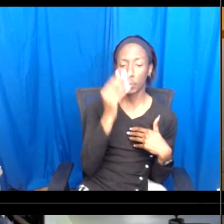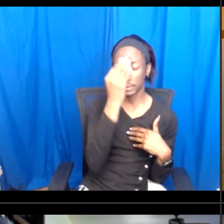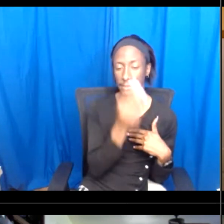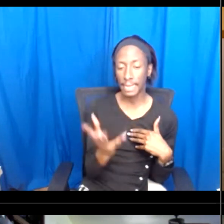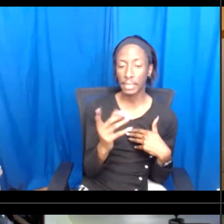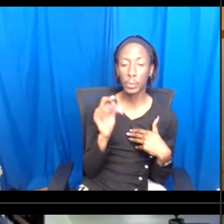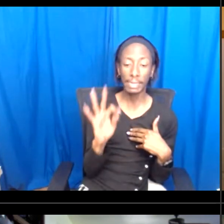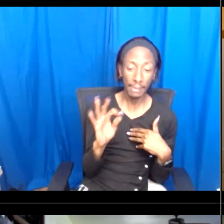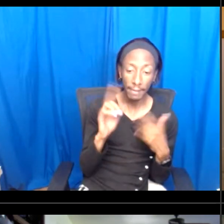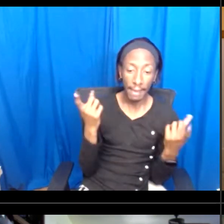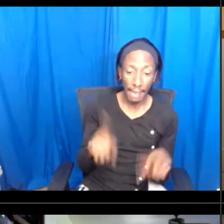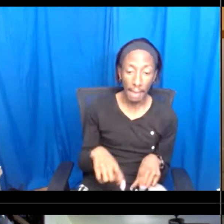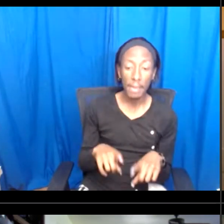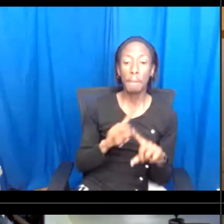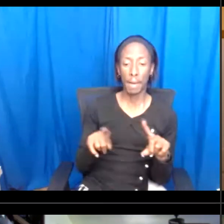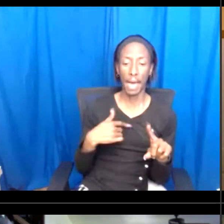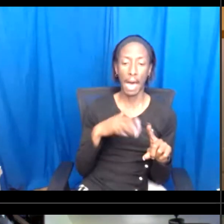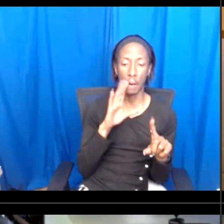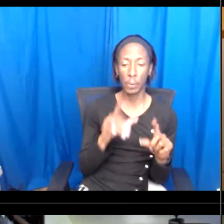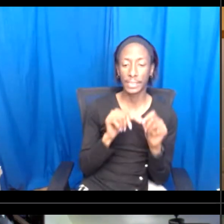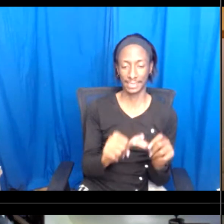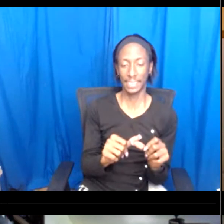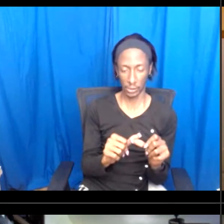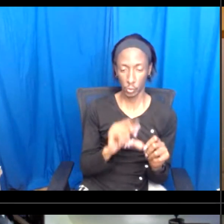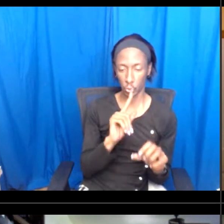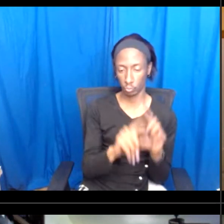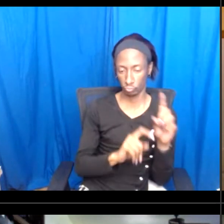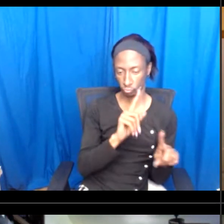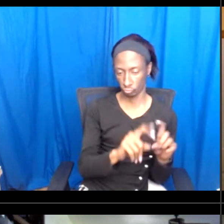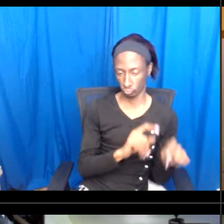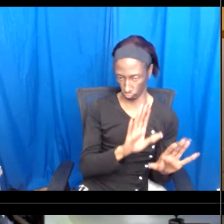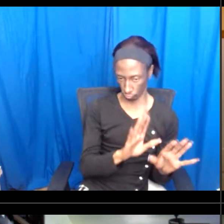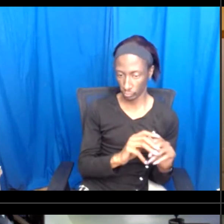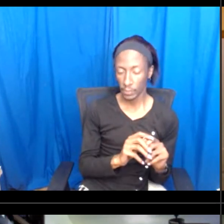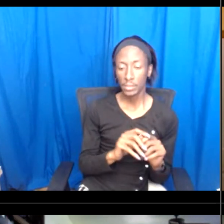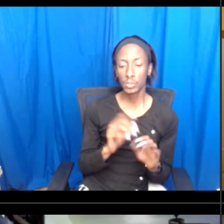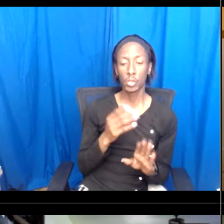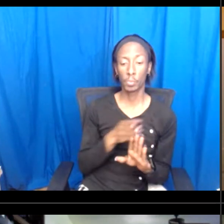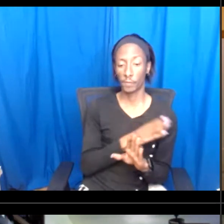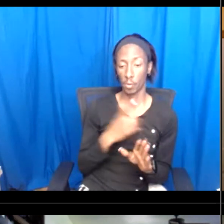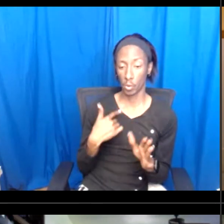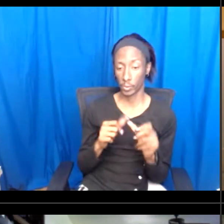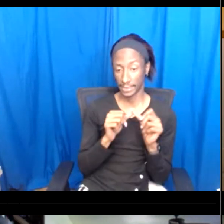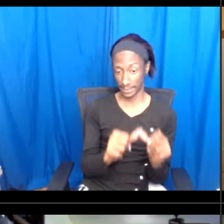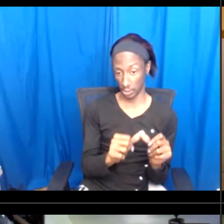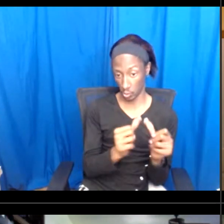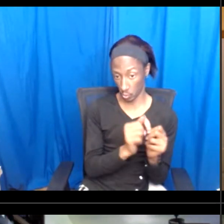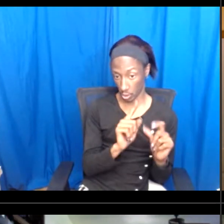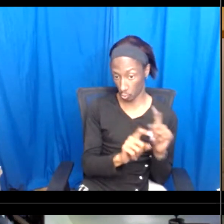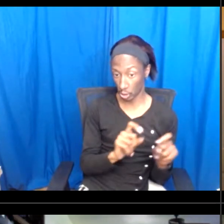but then I'm going to continue to do a few questions. So before we continue on with questions, if you do have to jump off the webinar,